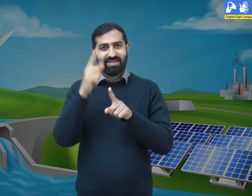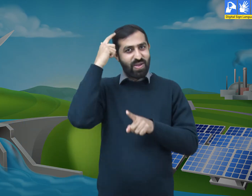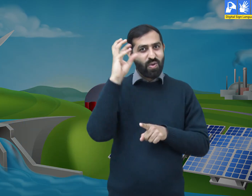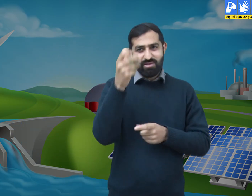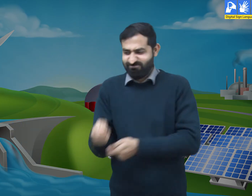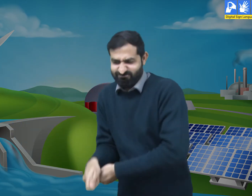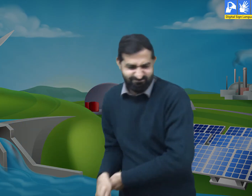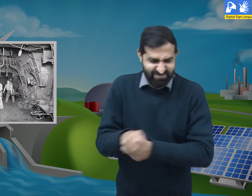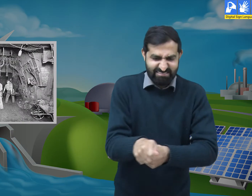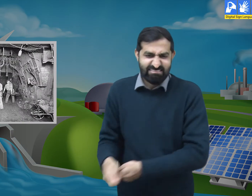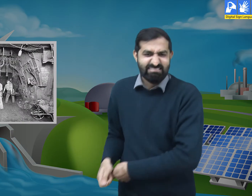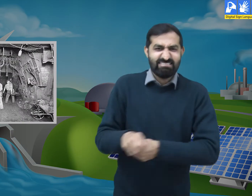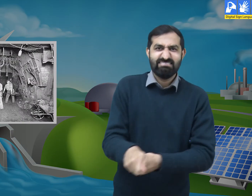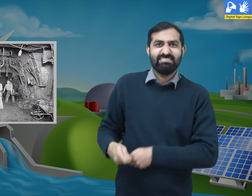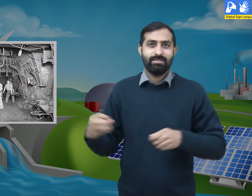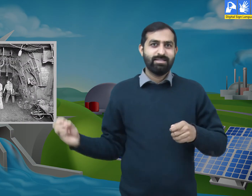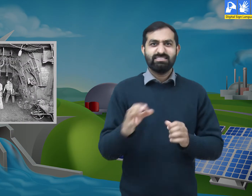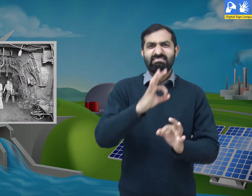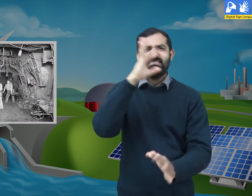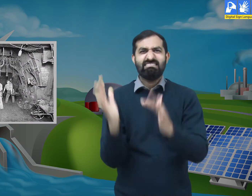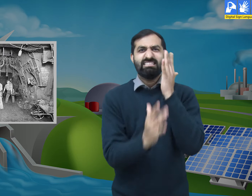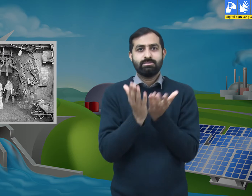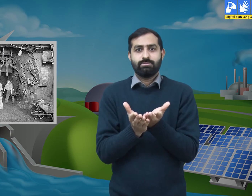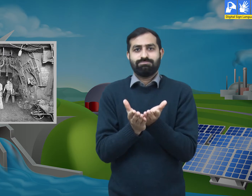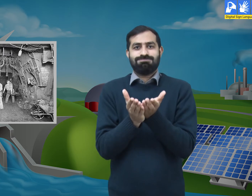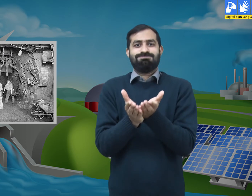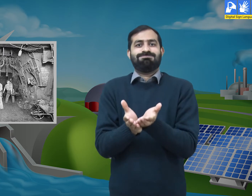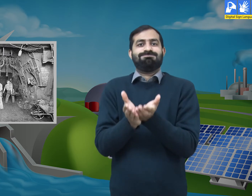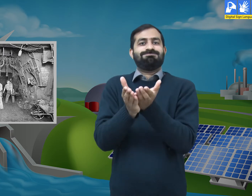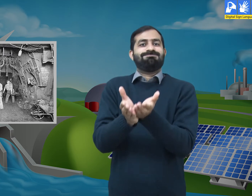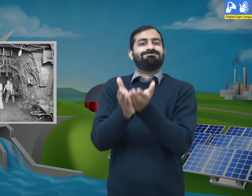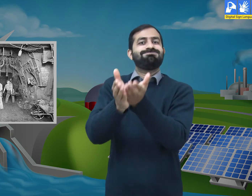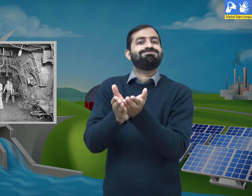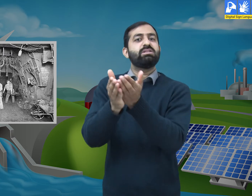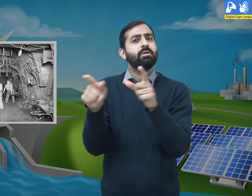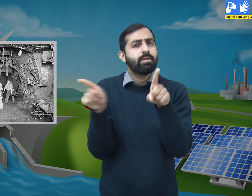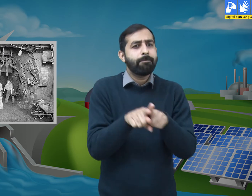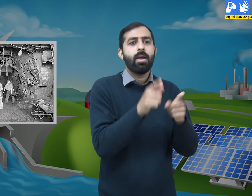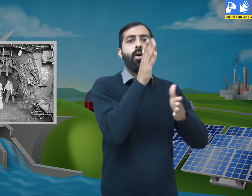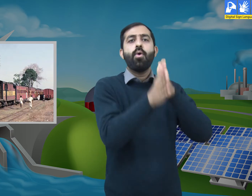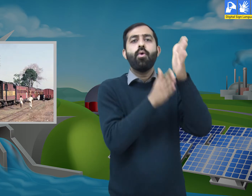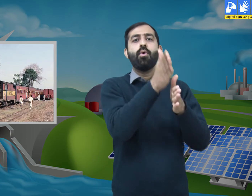by the firemen into the firebox. This produces heat which turns water to steam and then ships operate.